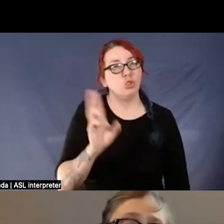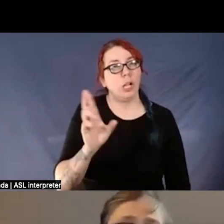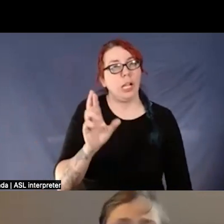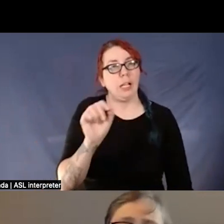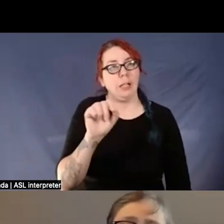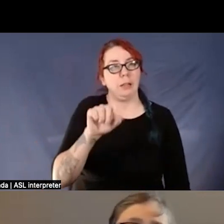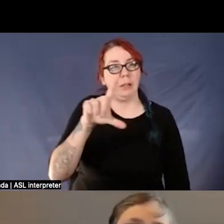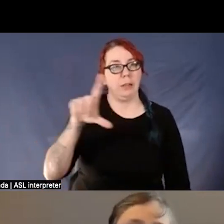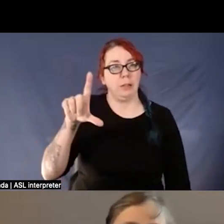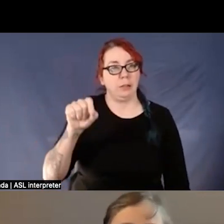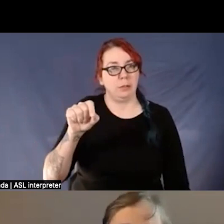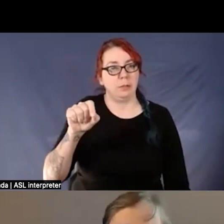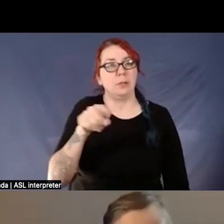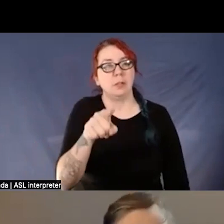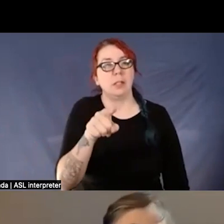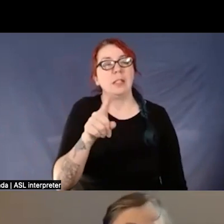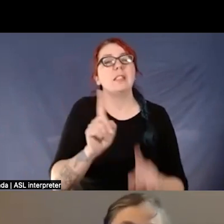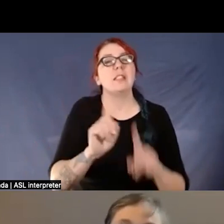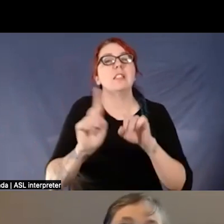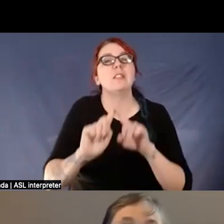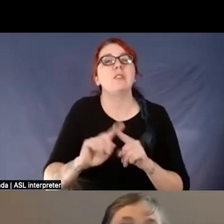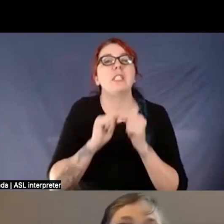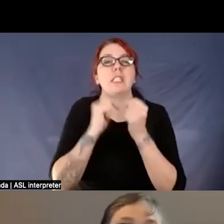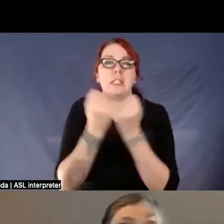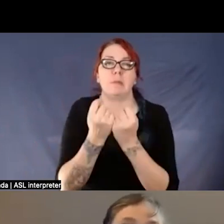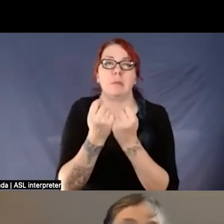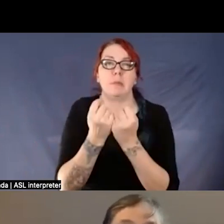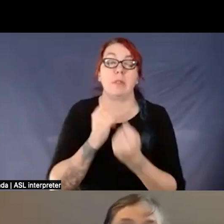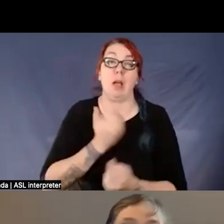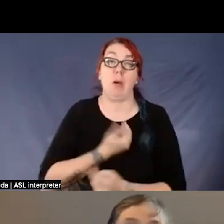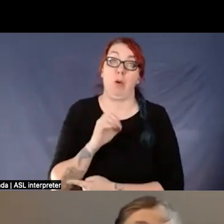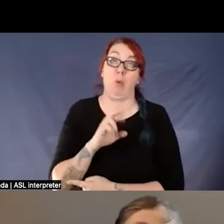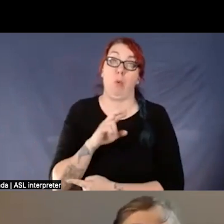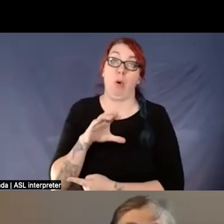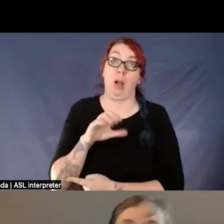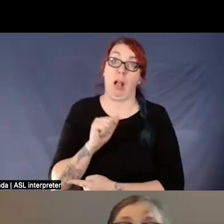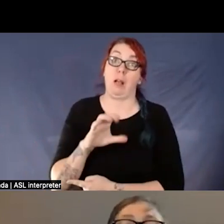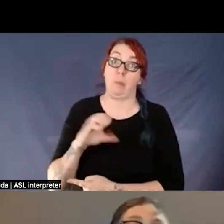in Asana. These are the ones we have at Orca, sort of top level sales, distributed publishers,